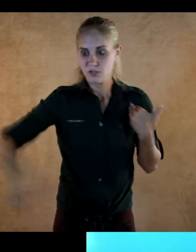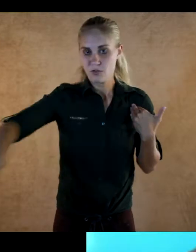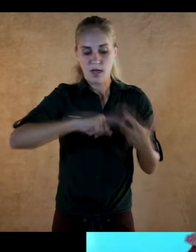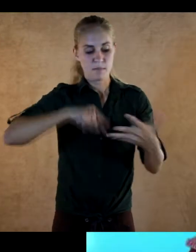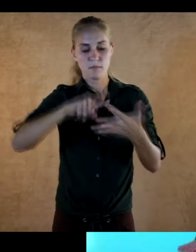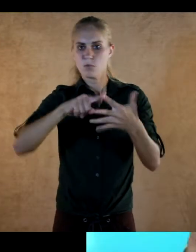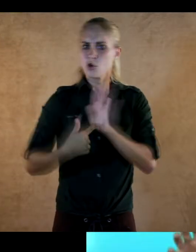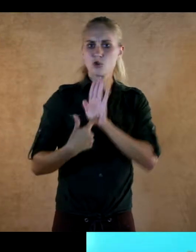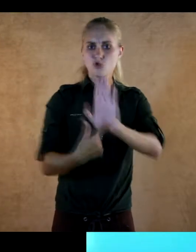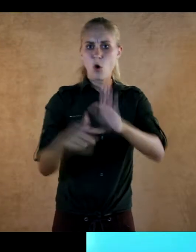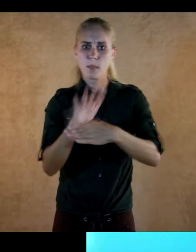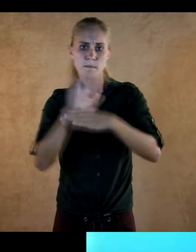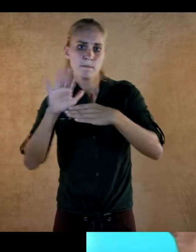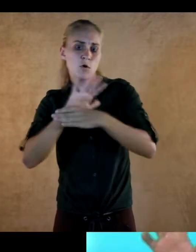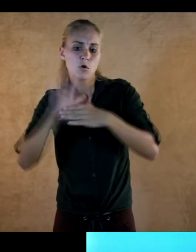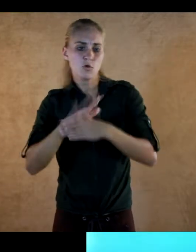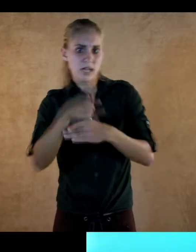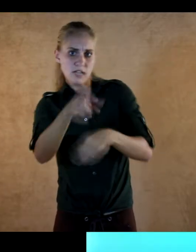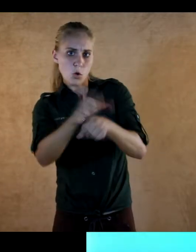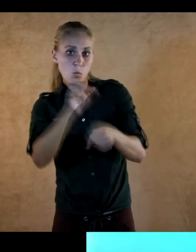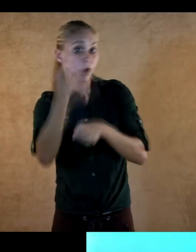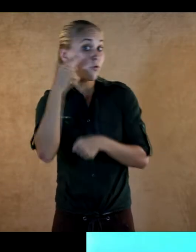You're going to SHOW the Yoli Video. You're going to let it do all of the work.